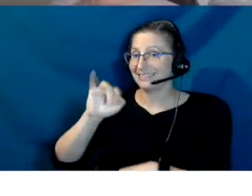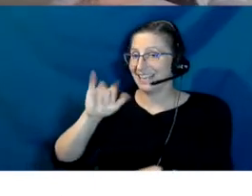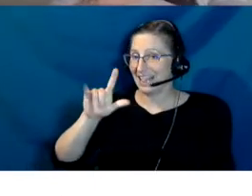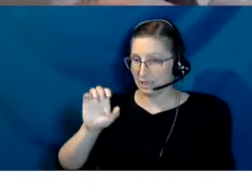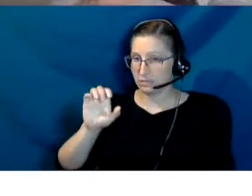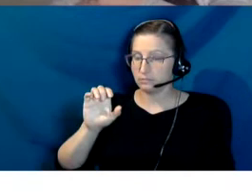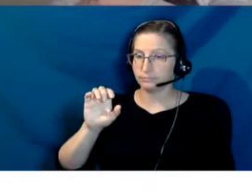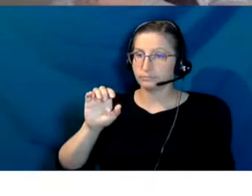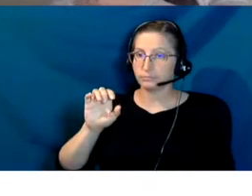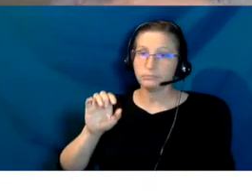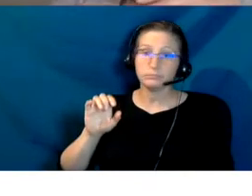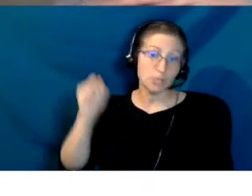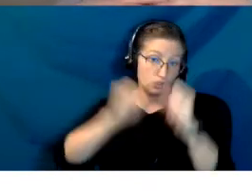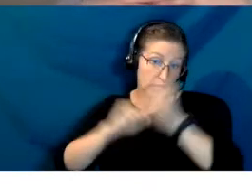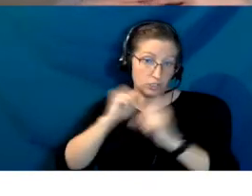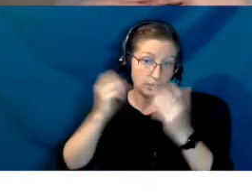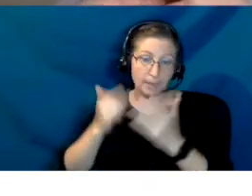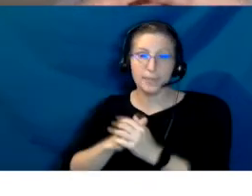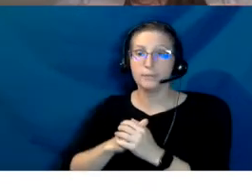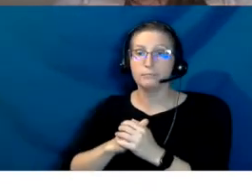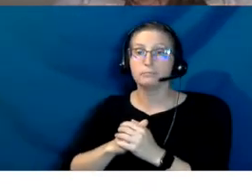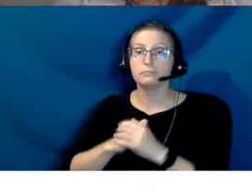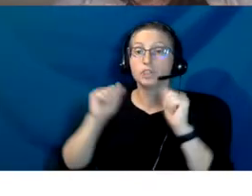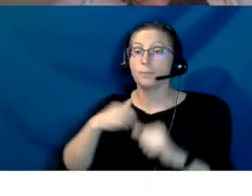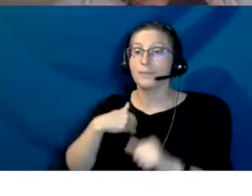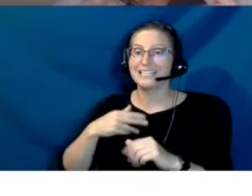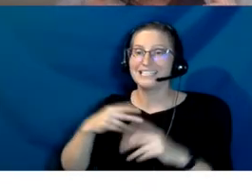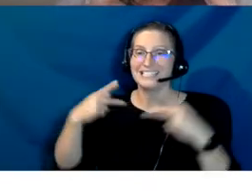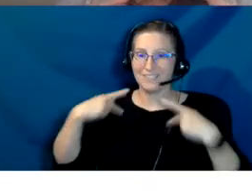deafblind individual’s attention to say, “I'm ready to communicate with you” so that they know that